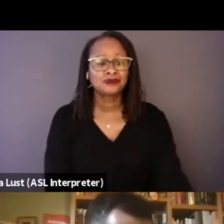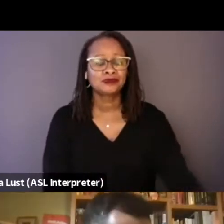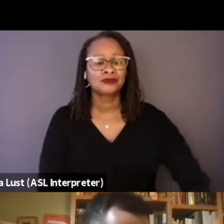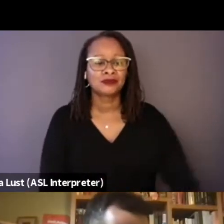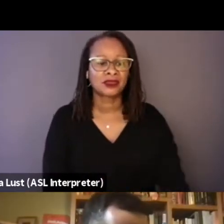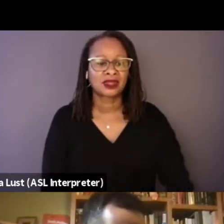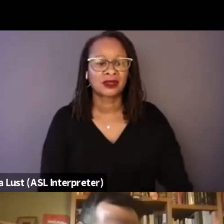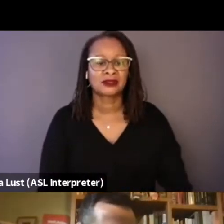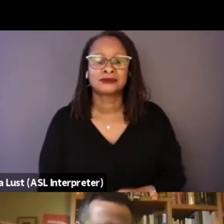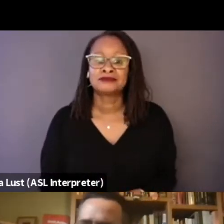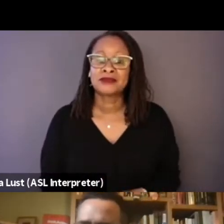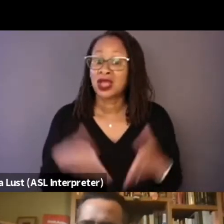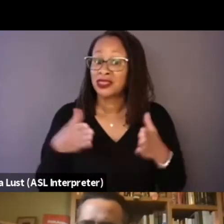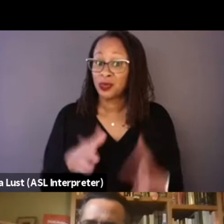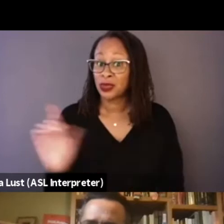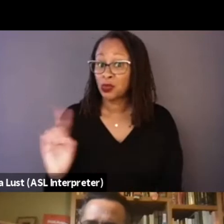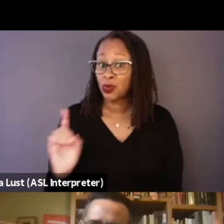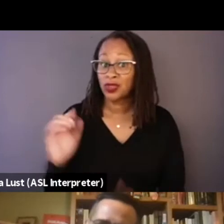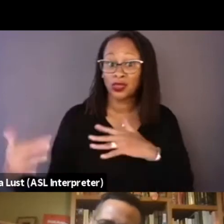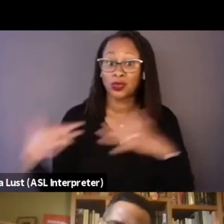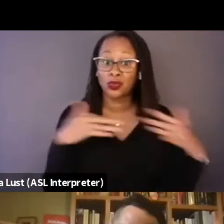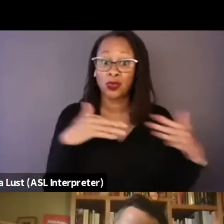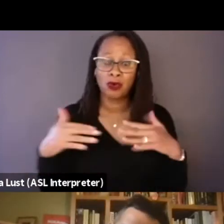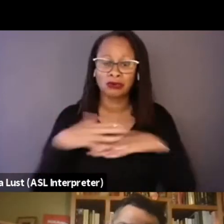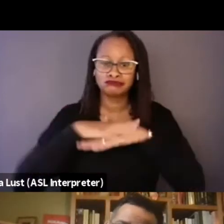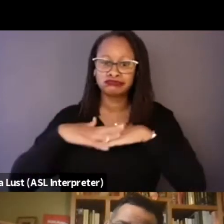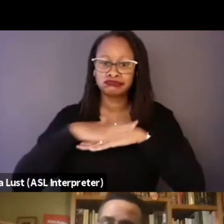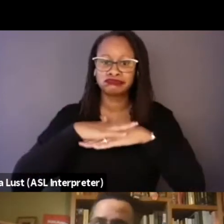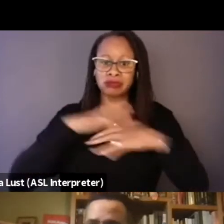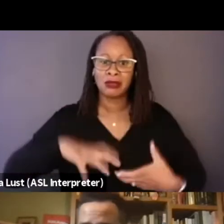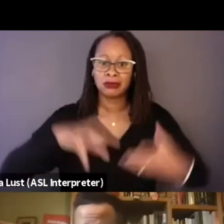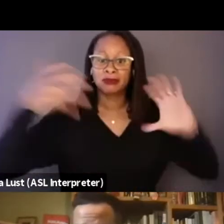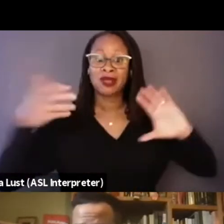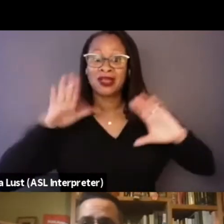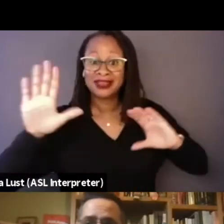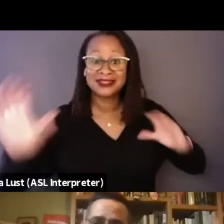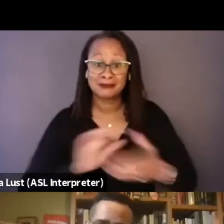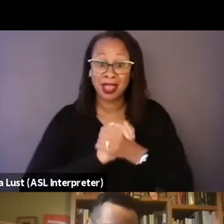and the ways in which the war suddenly upended his marriage, upended his parents' marriage,